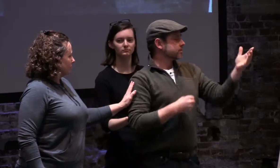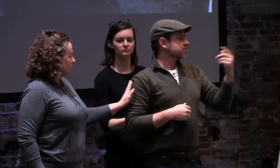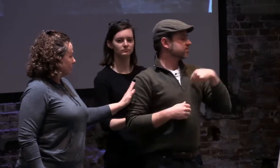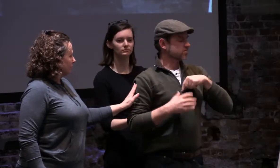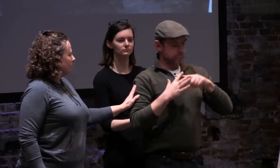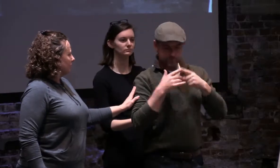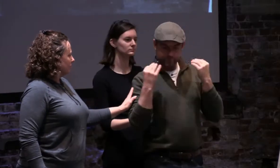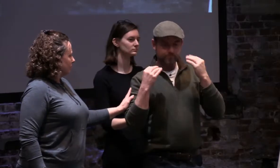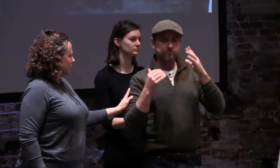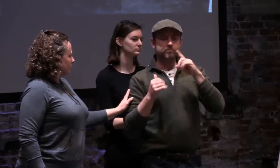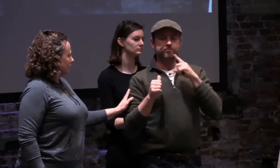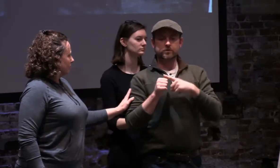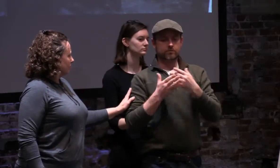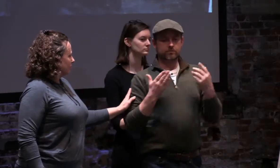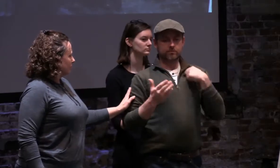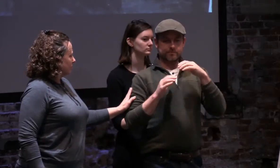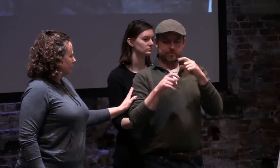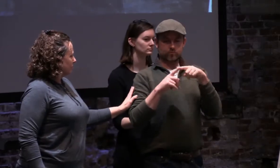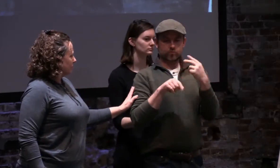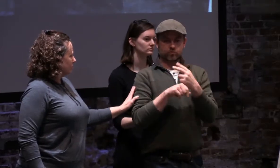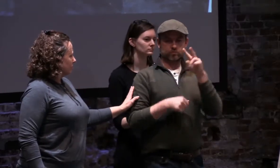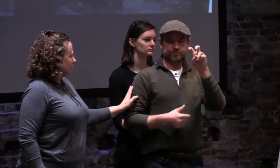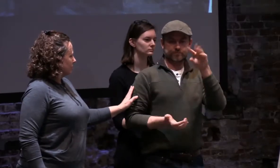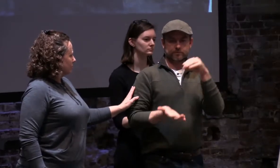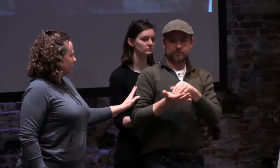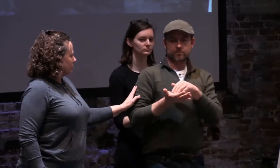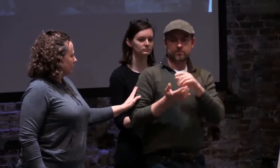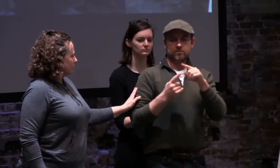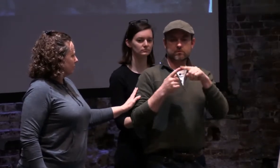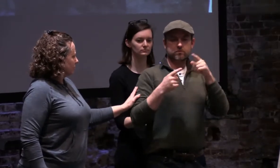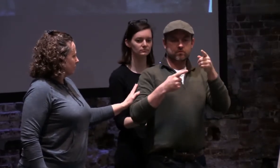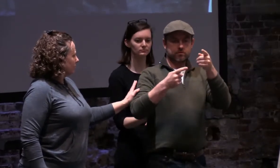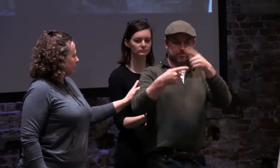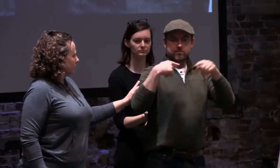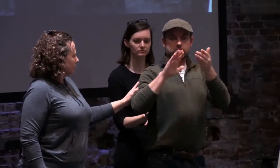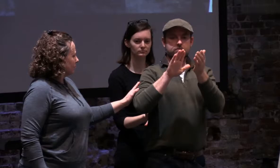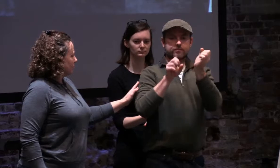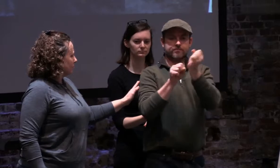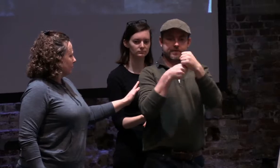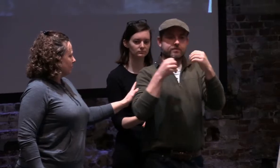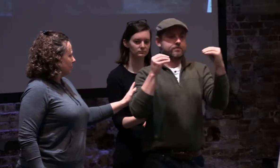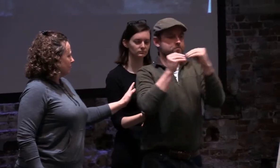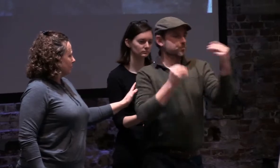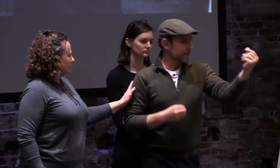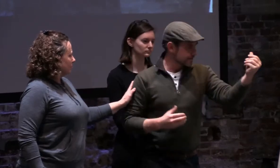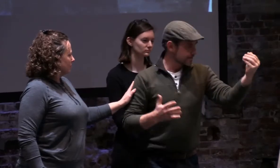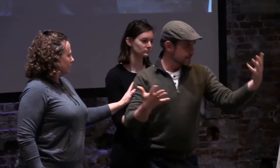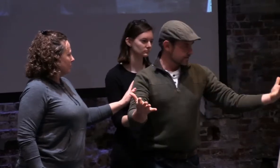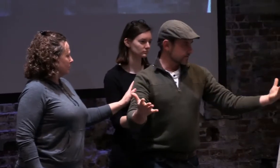for this to take place. The first step is to use that startup fund, $250,000,